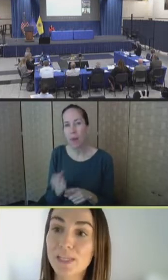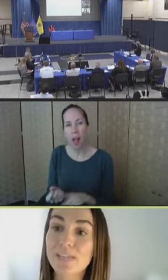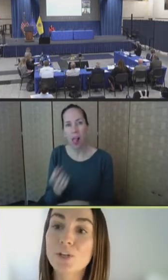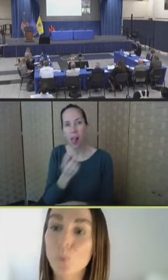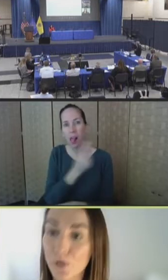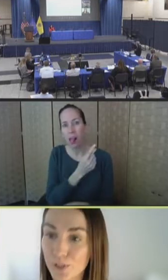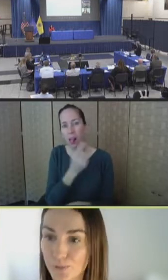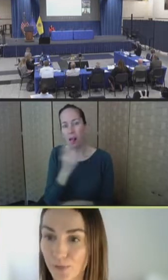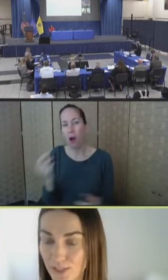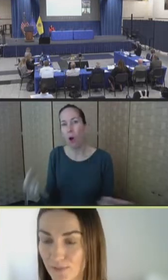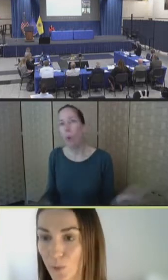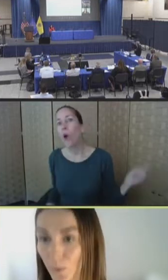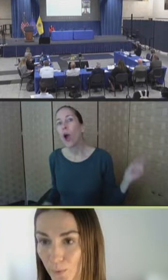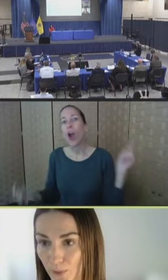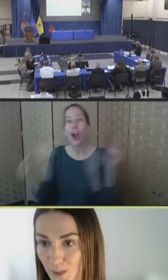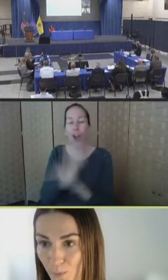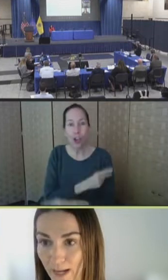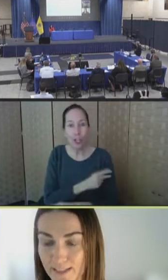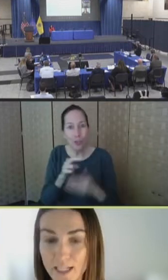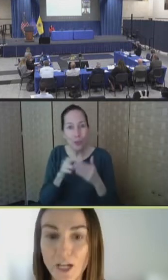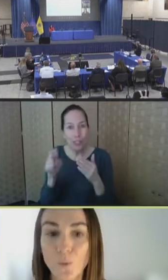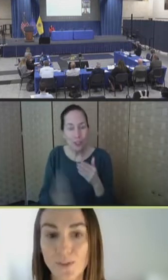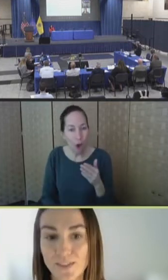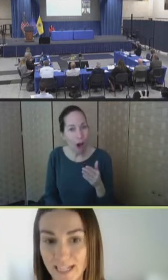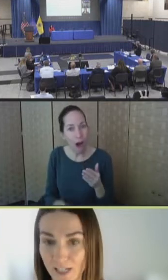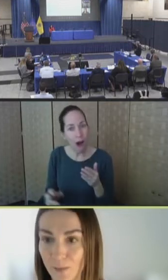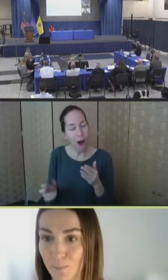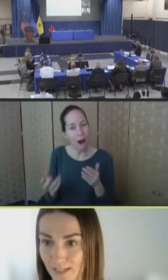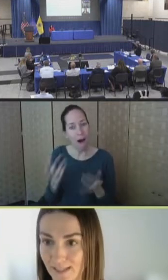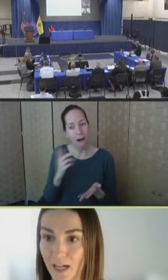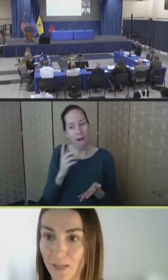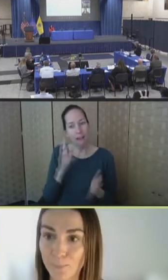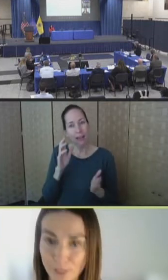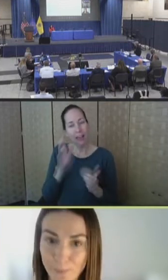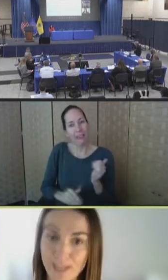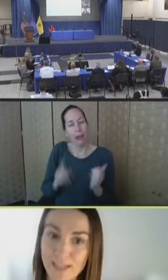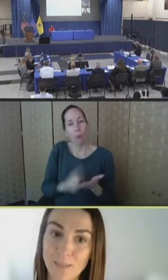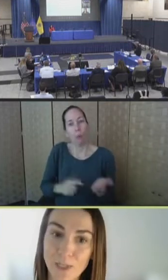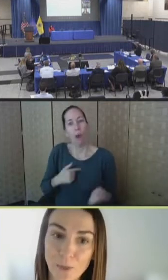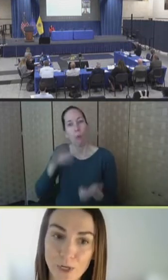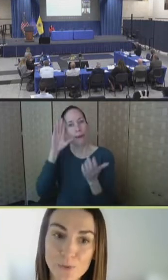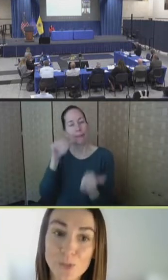even worse relative to what we would expect with data based on pre-pandemic widows. So,